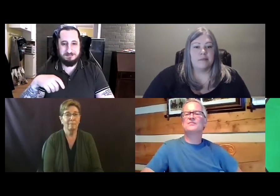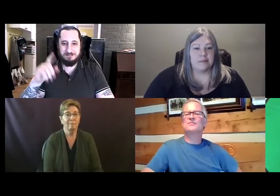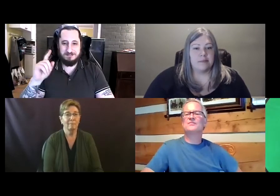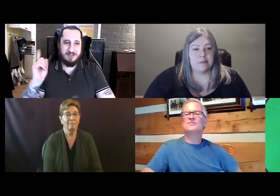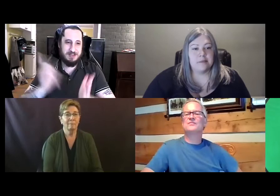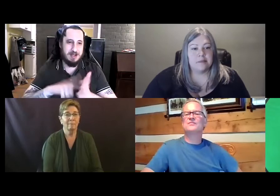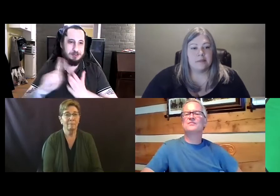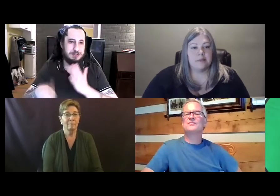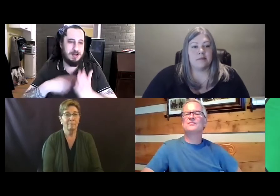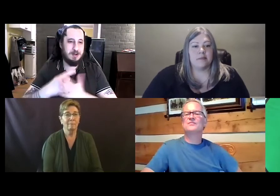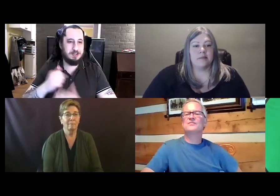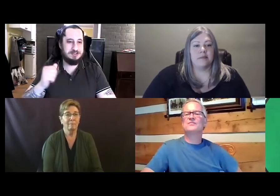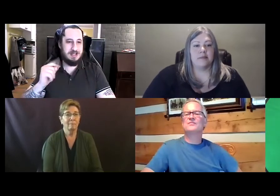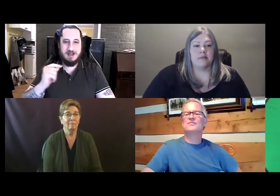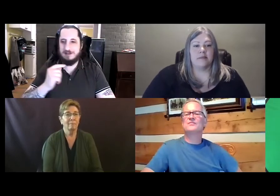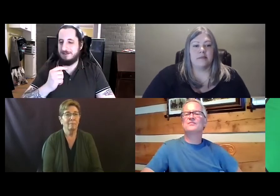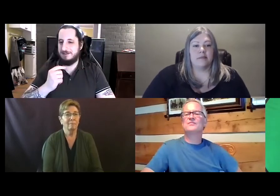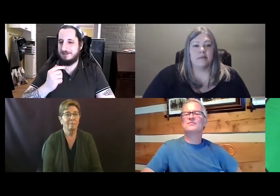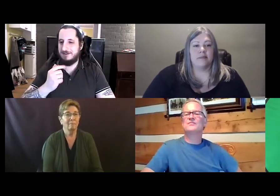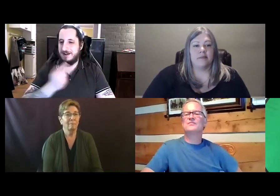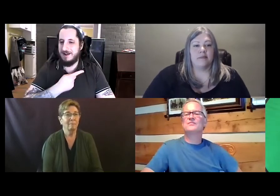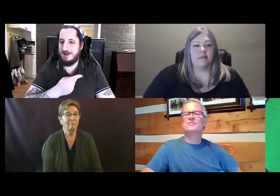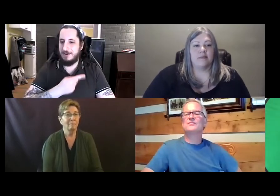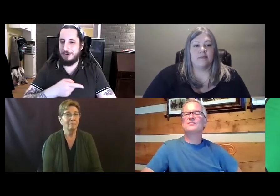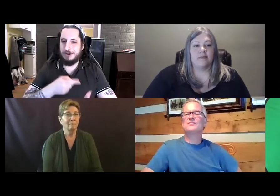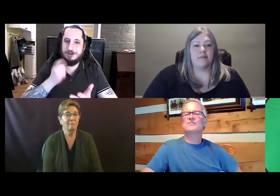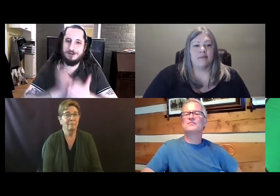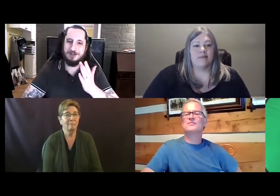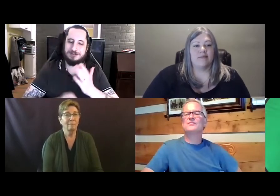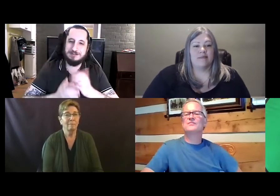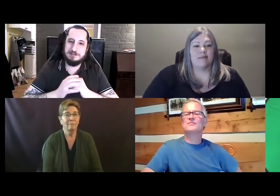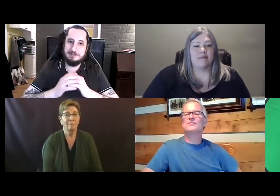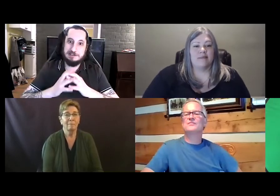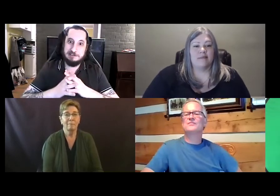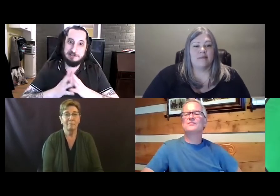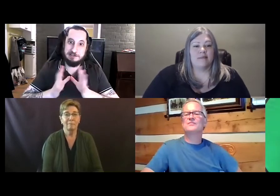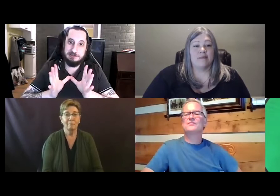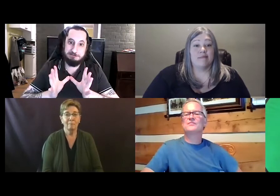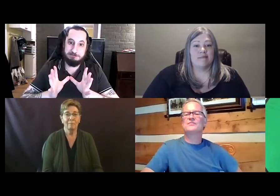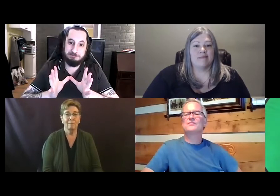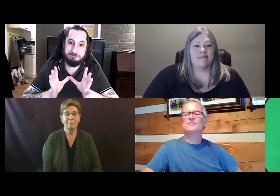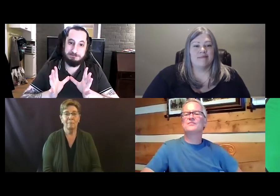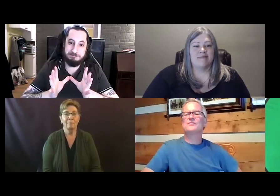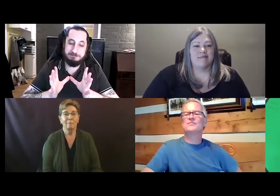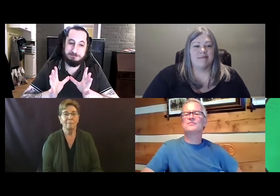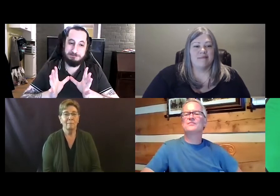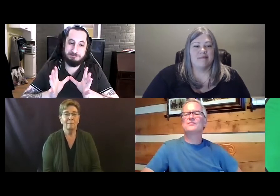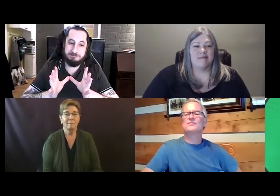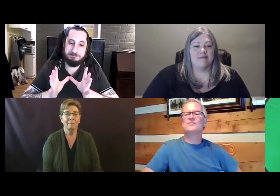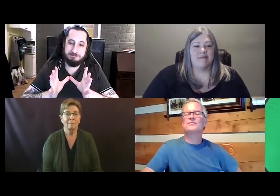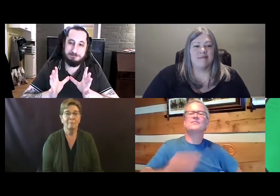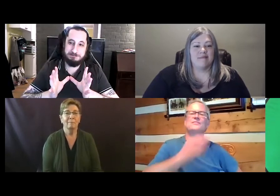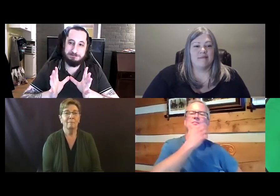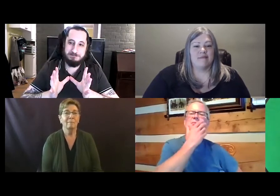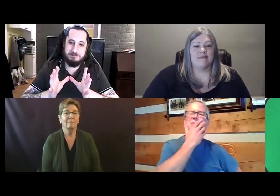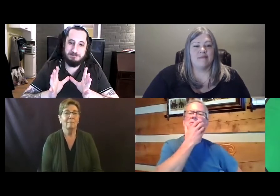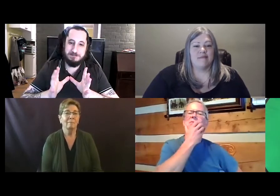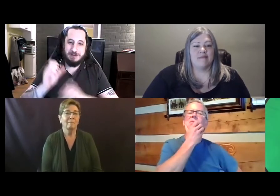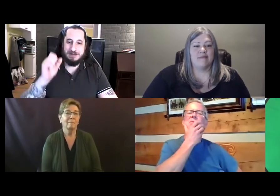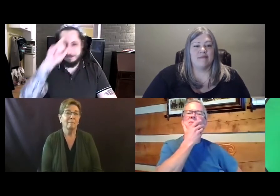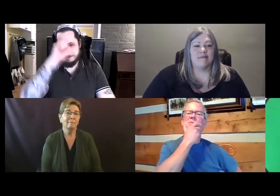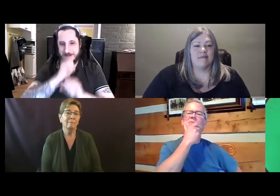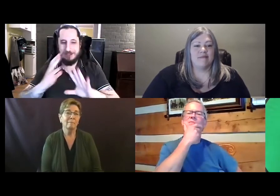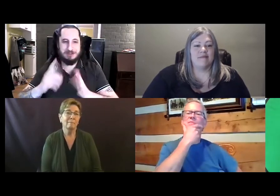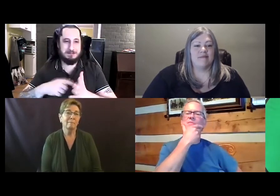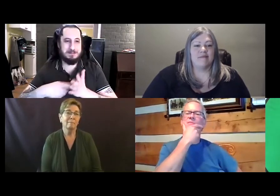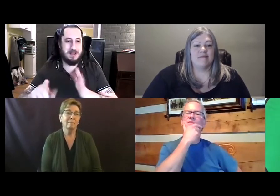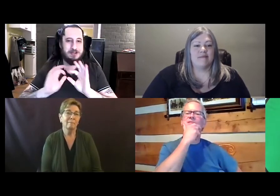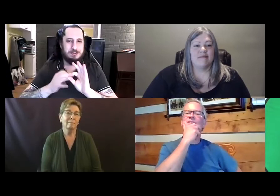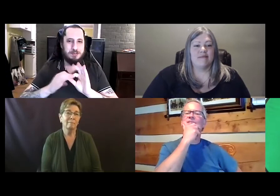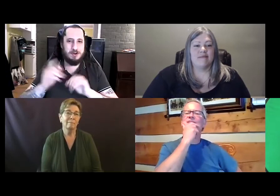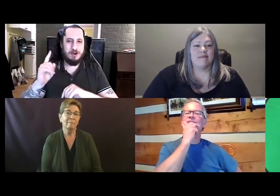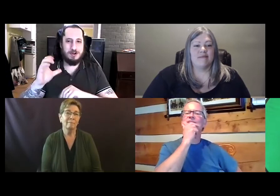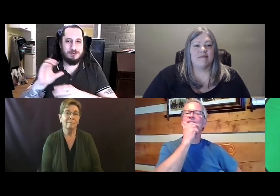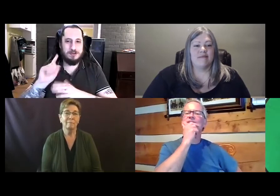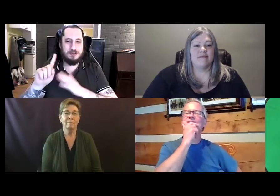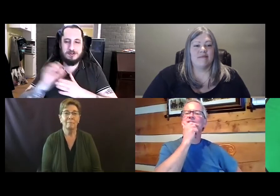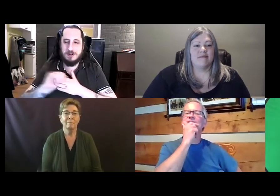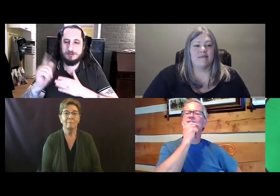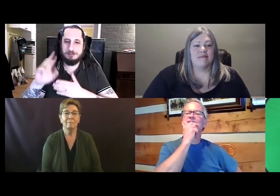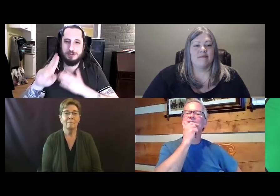A thousand hours at, let's say, I don't know ... our costs -- (sighing) I can't imagine